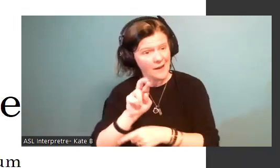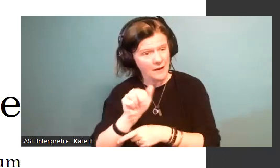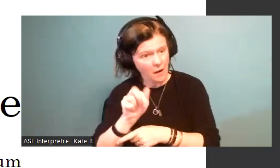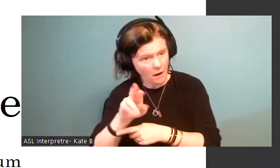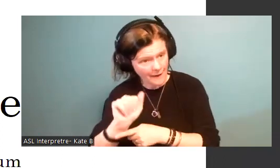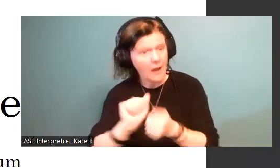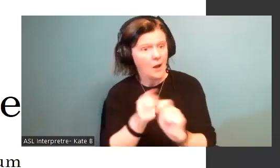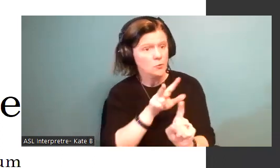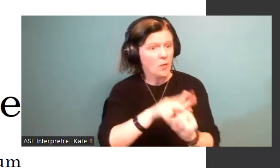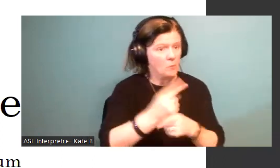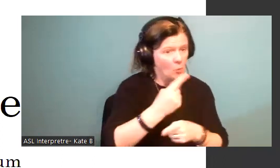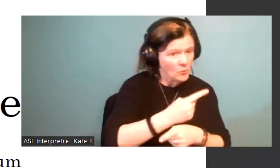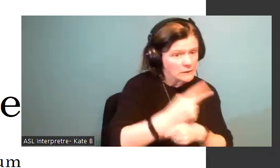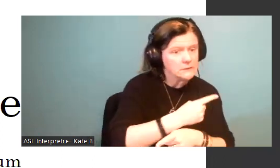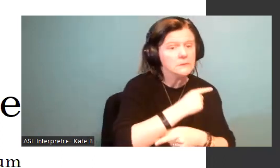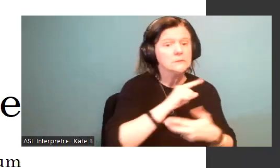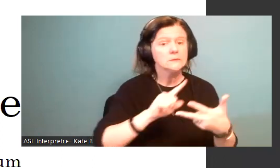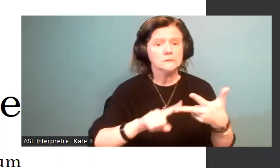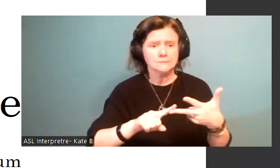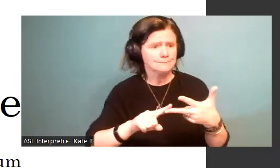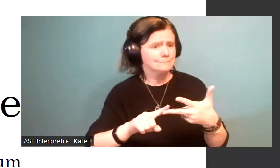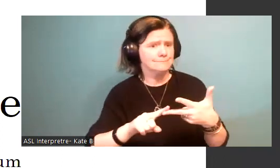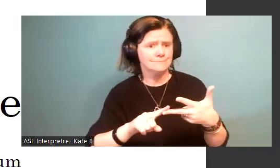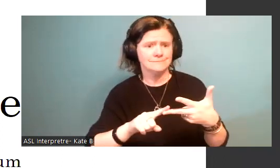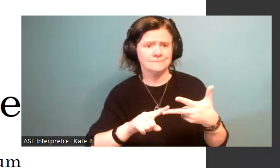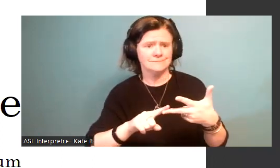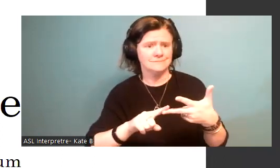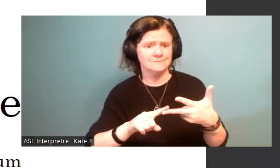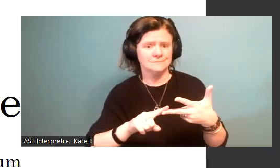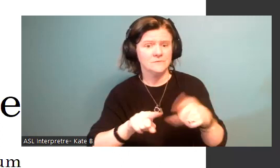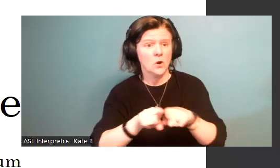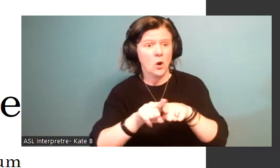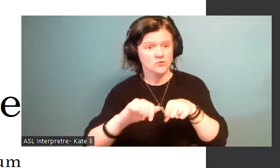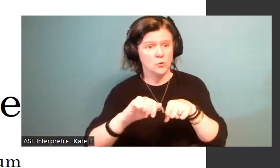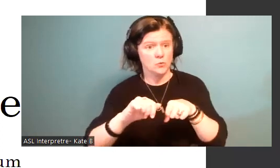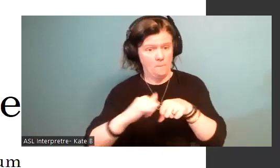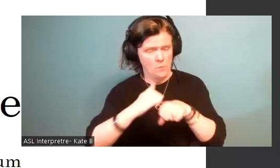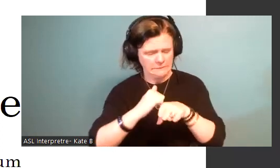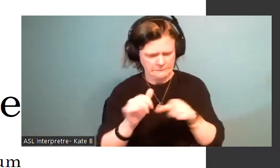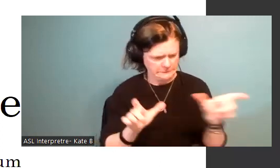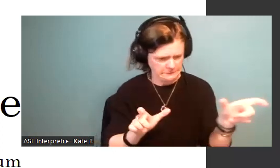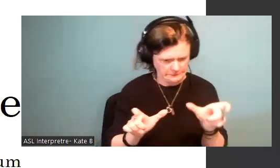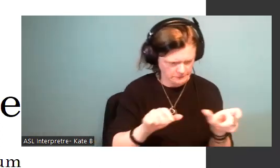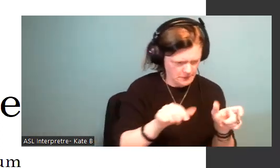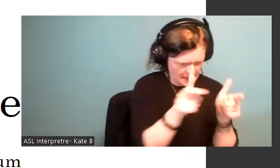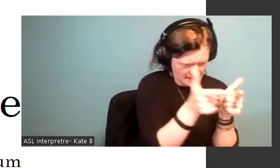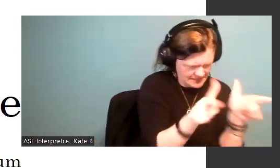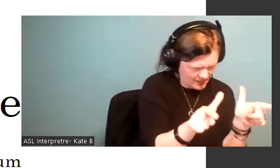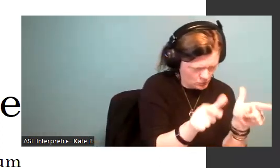moment. This guide explains the purpose of ARIA. So, what it does, techniques and methods on how